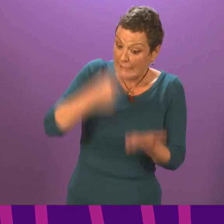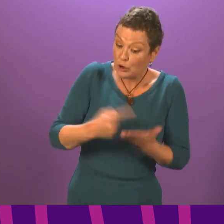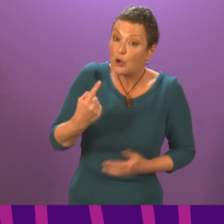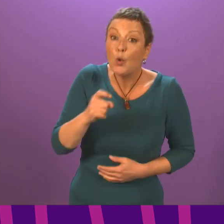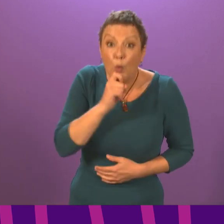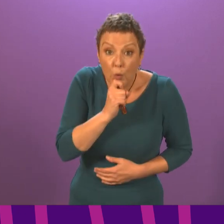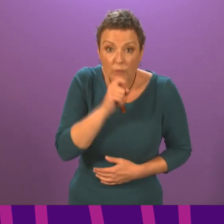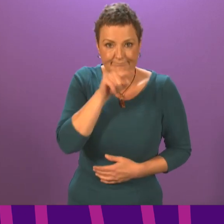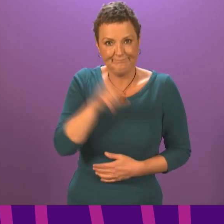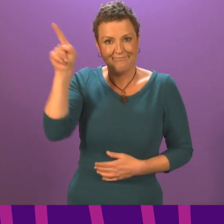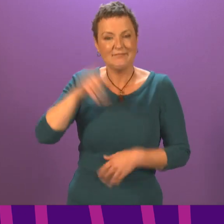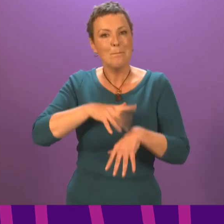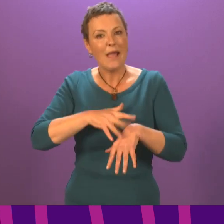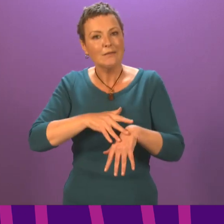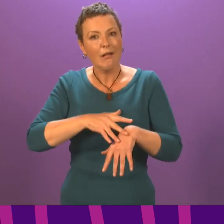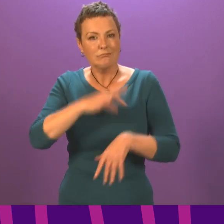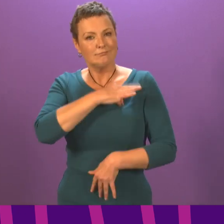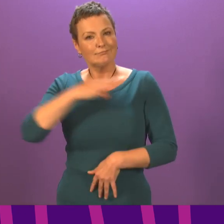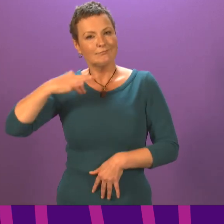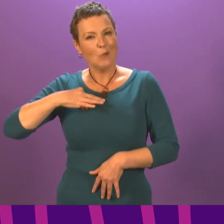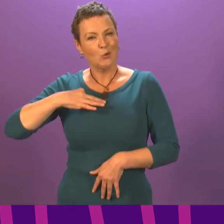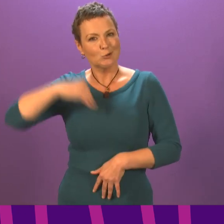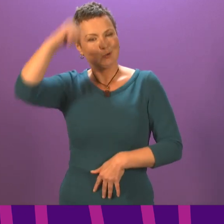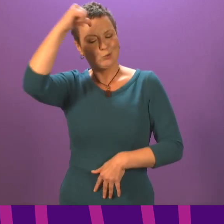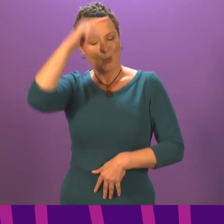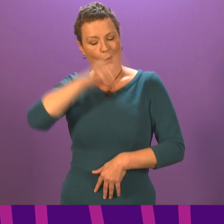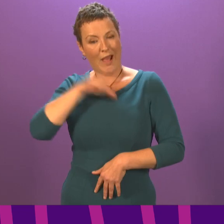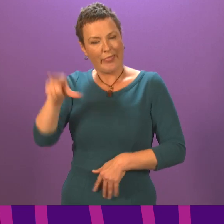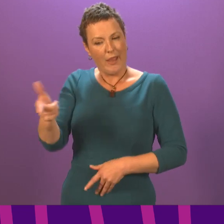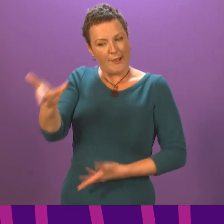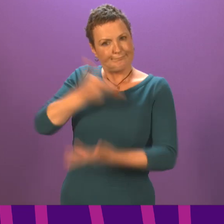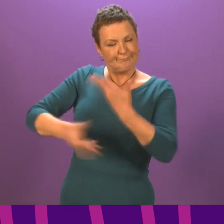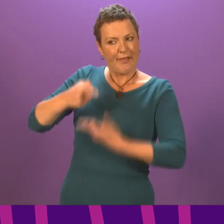because they are the ones who understand the reasons. We will always keep these things